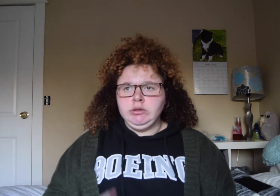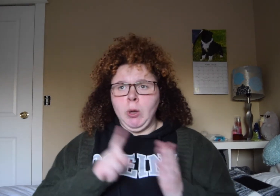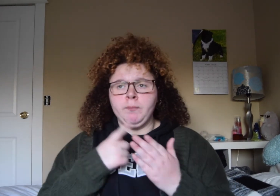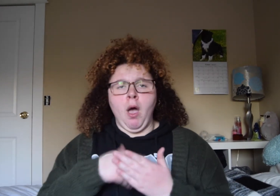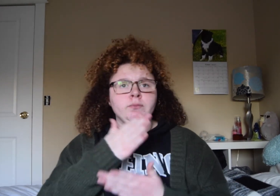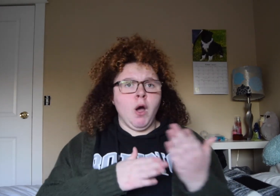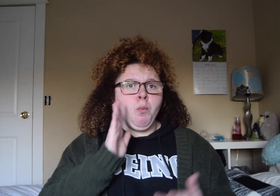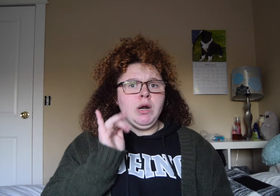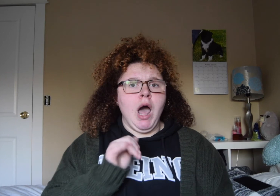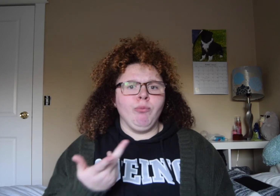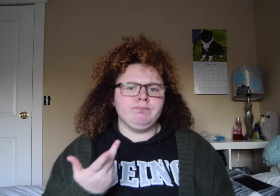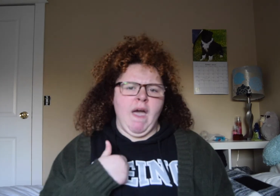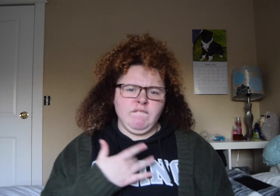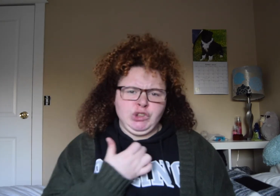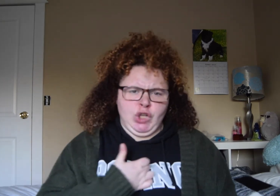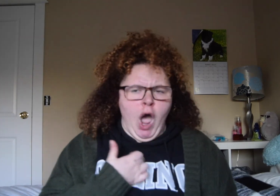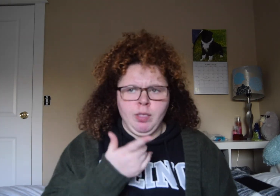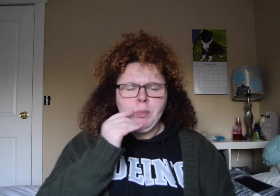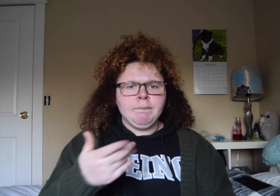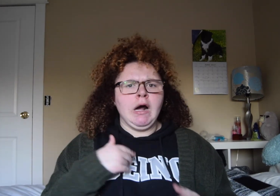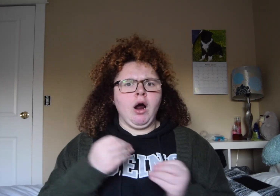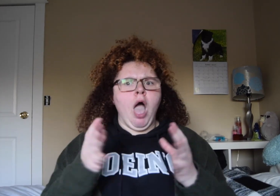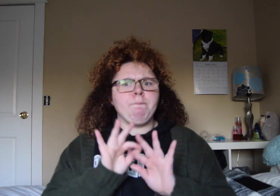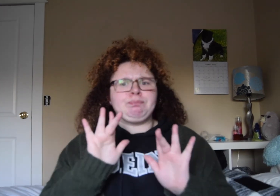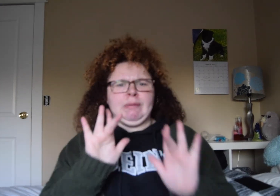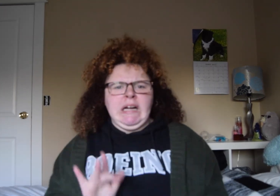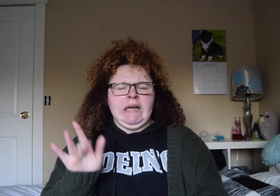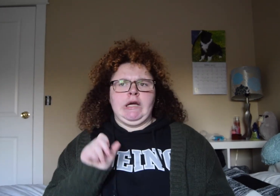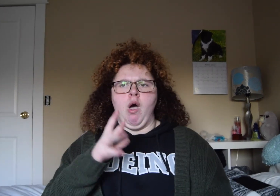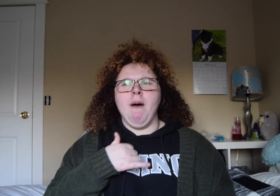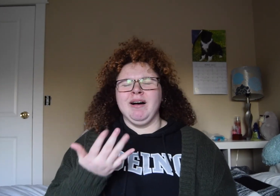Sometimes some will be like, "I feel sorry for you." They will give me a lot of pity